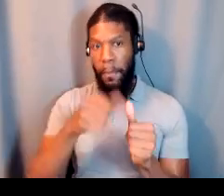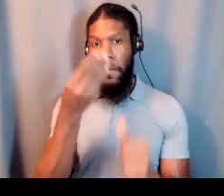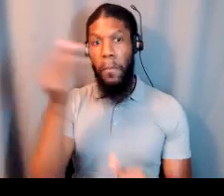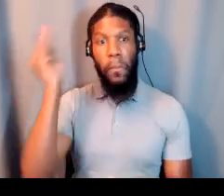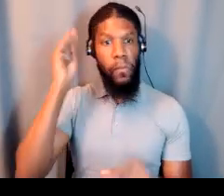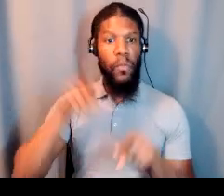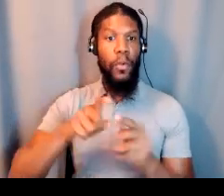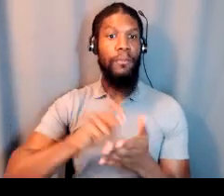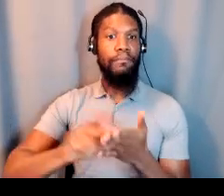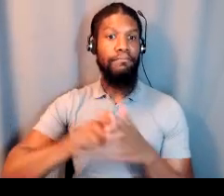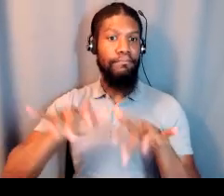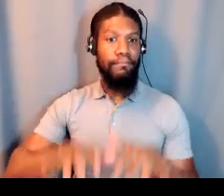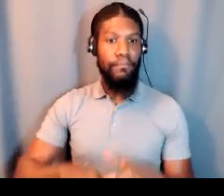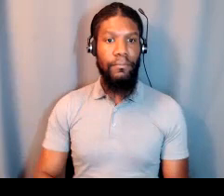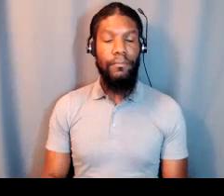"Does your reader know what this acronym stands for?"